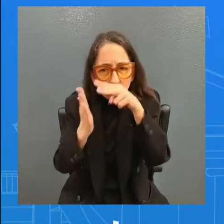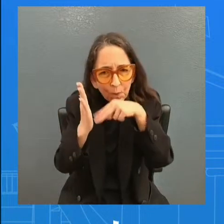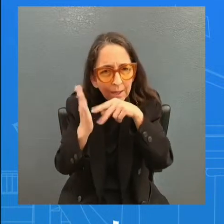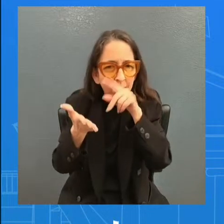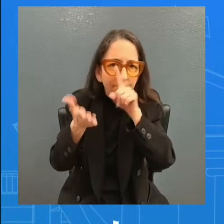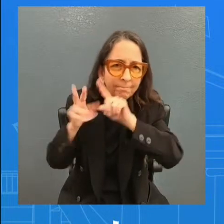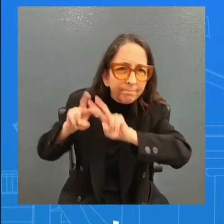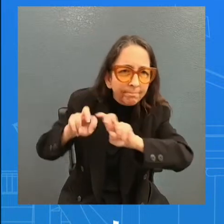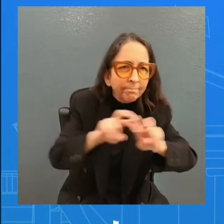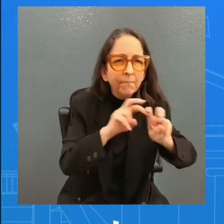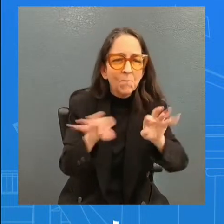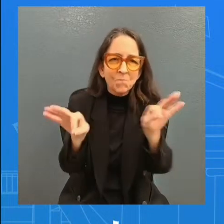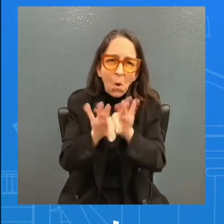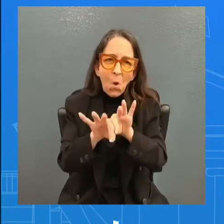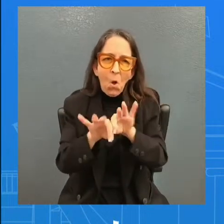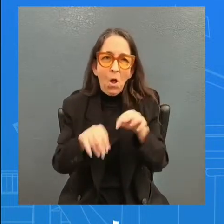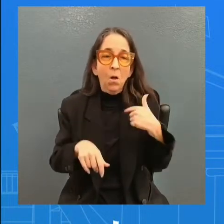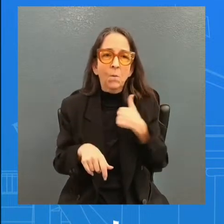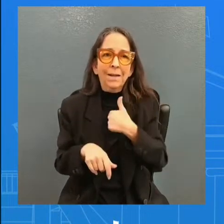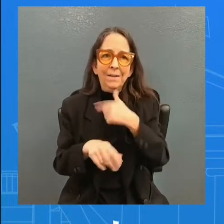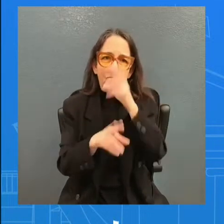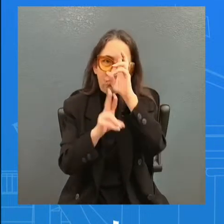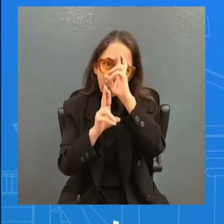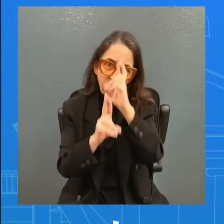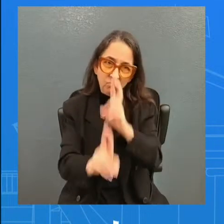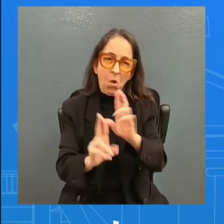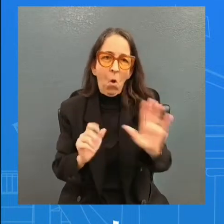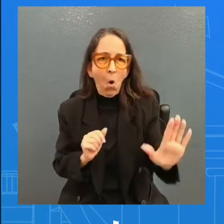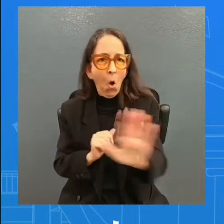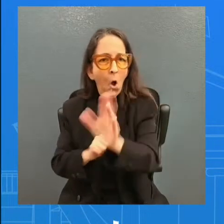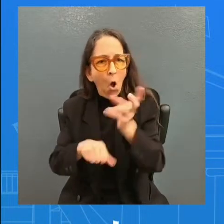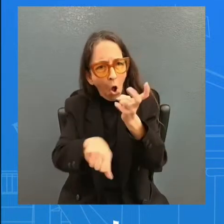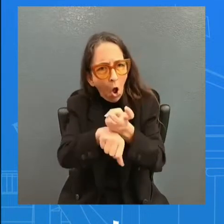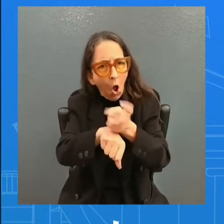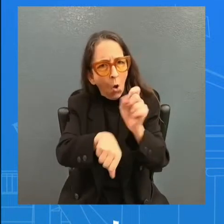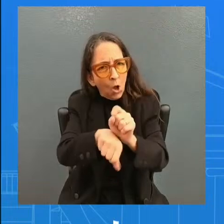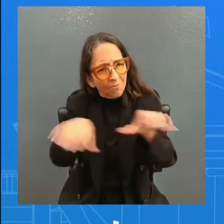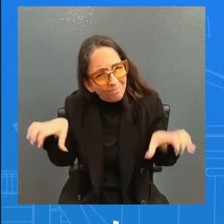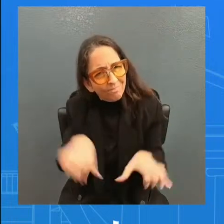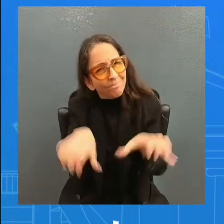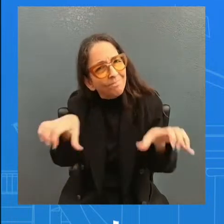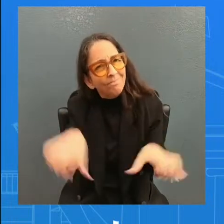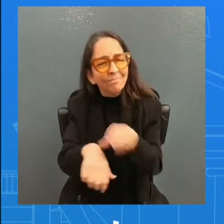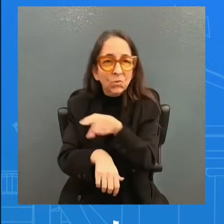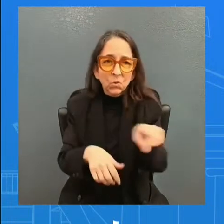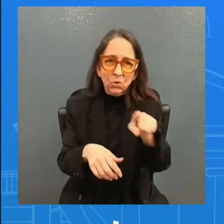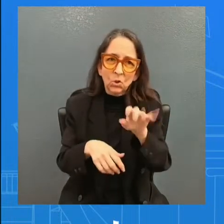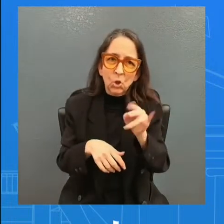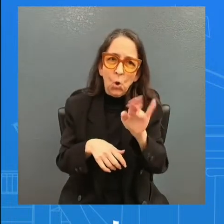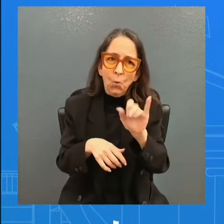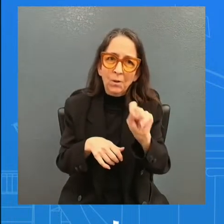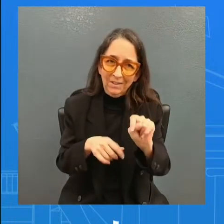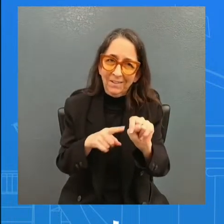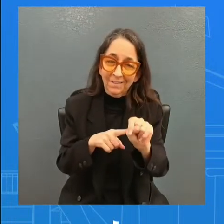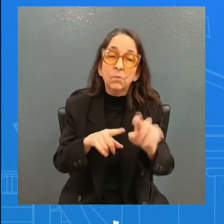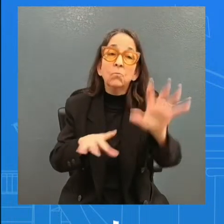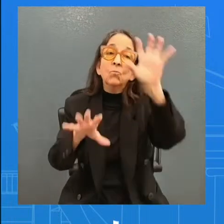the hard work that all of you do. As it relates to the president and the information that he gets, obviously, that’s something for ODNI,